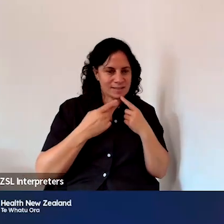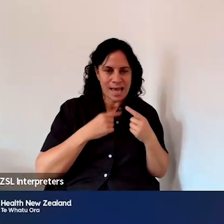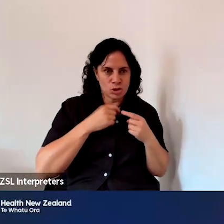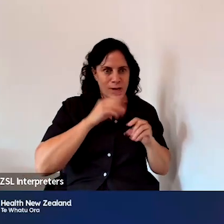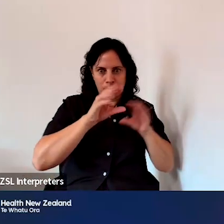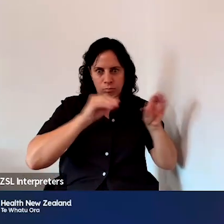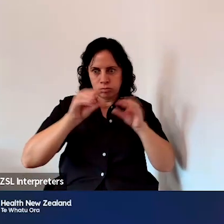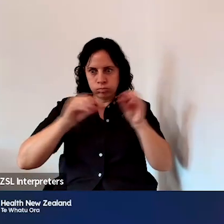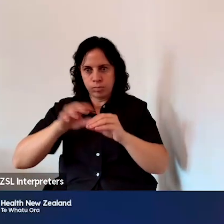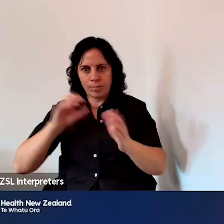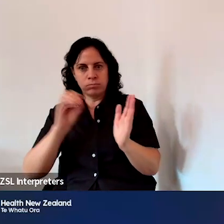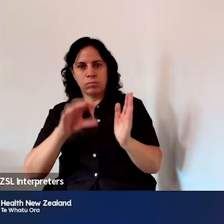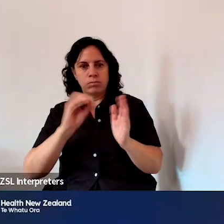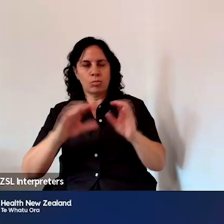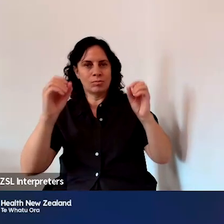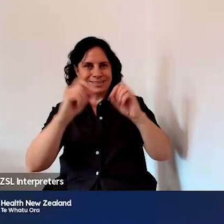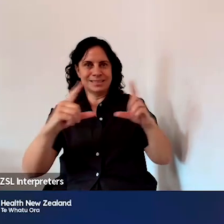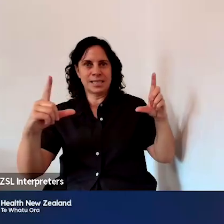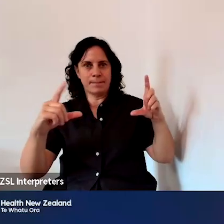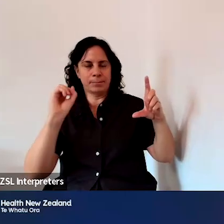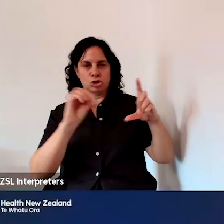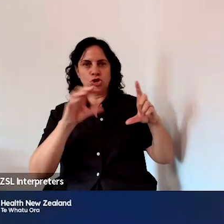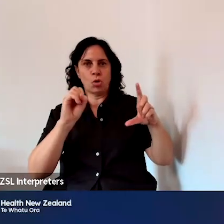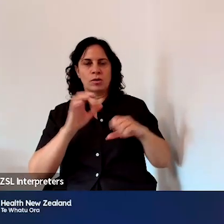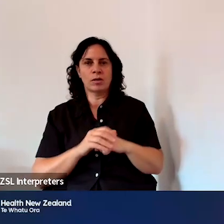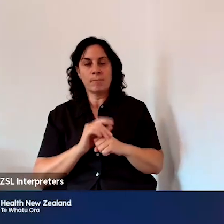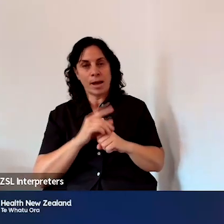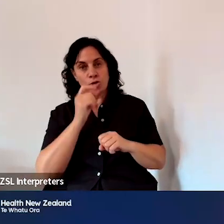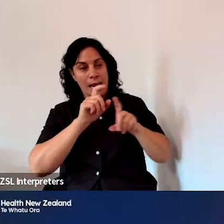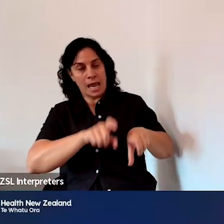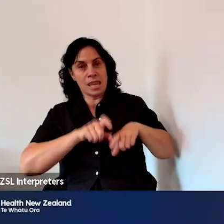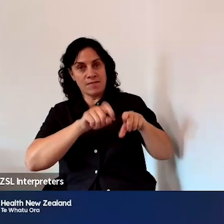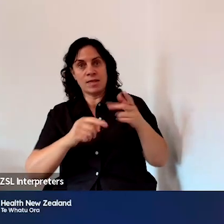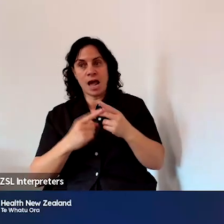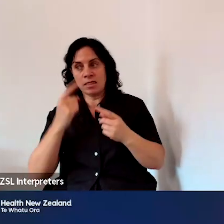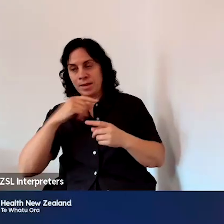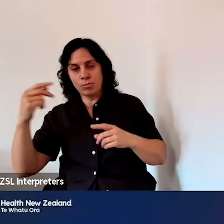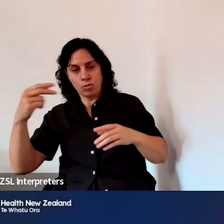But that data stays there and can be looked at by other data users. So that's, that's the brilliant thing about the study.